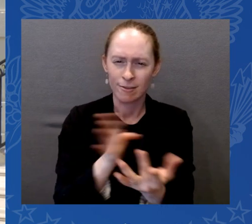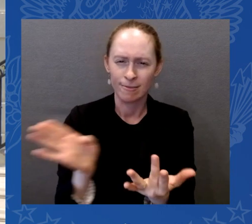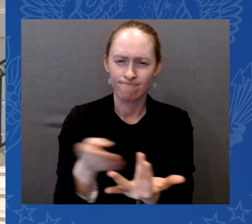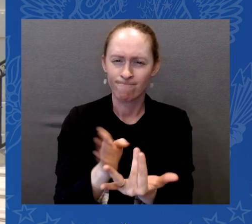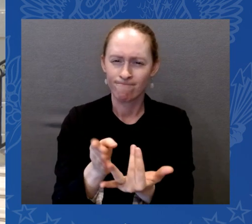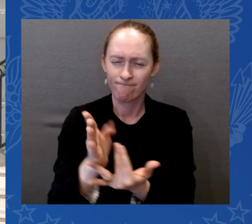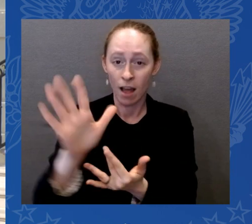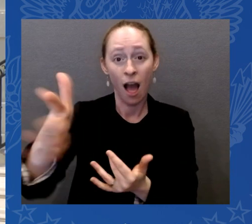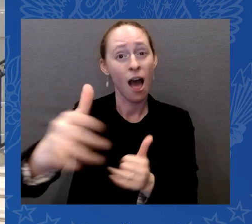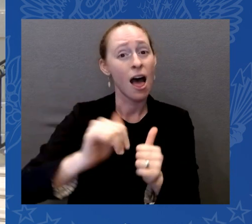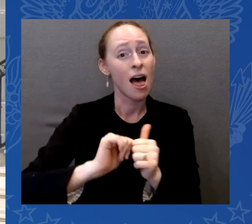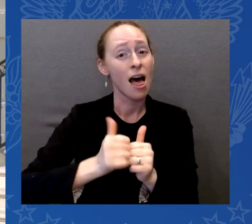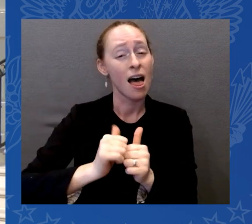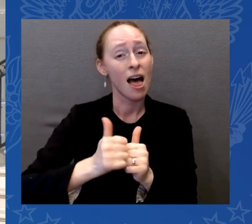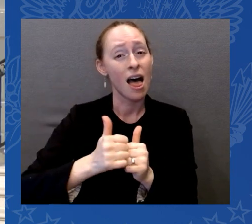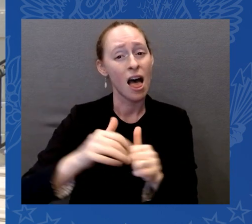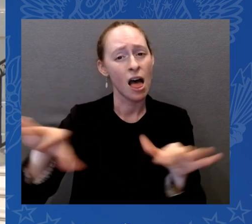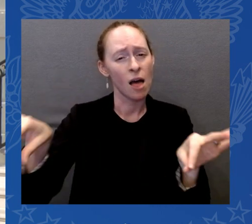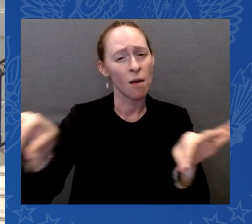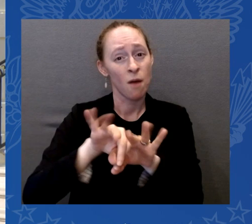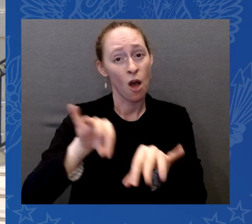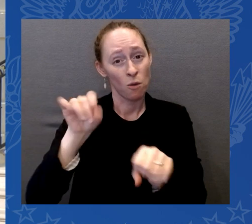On behalf of the American people.